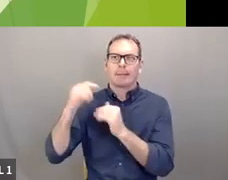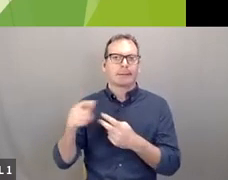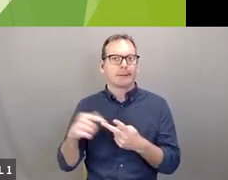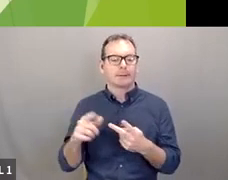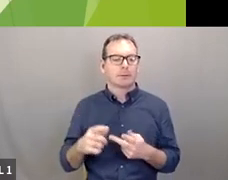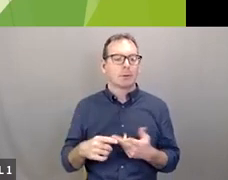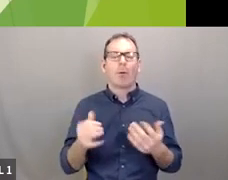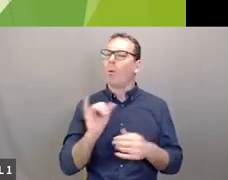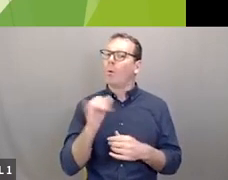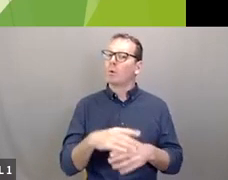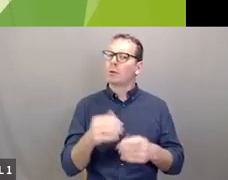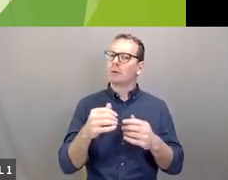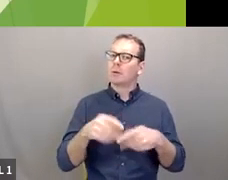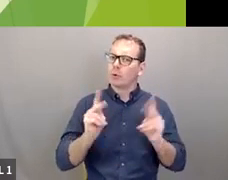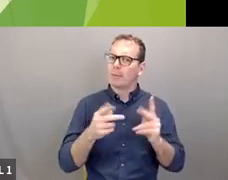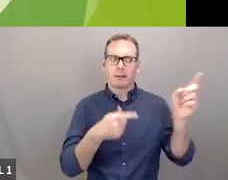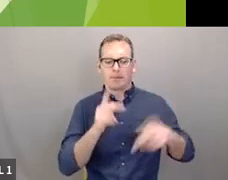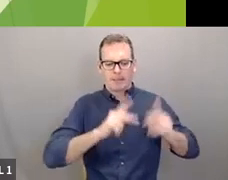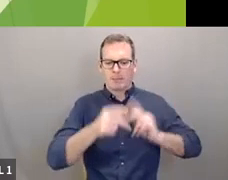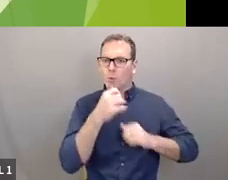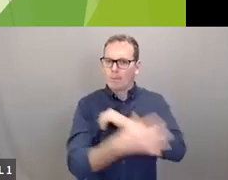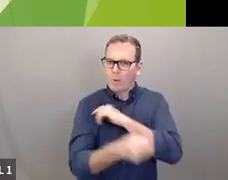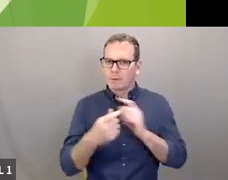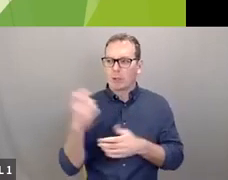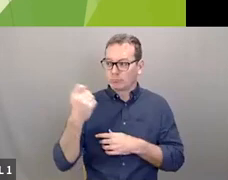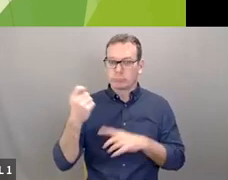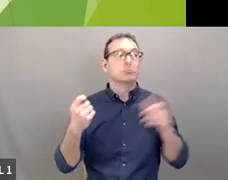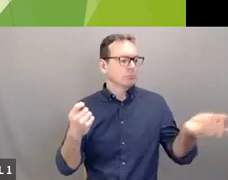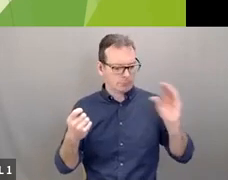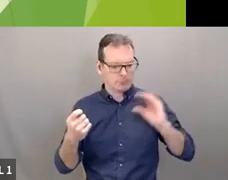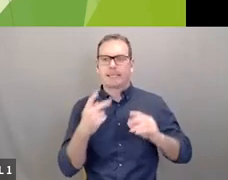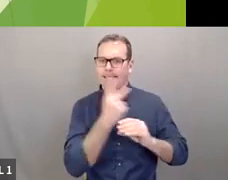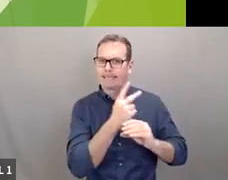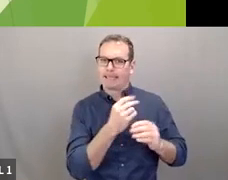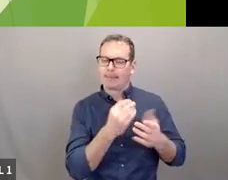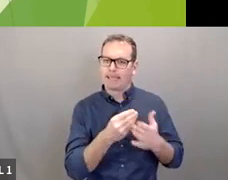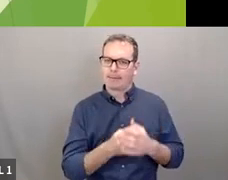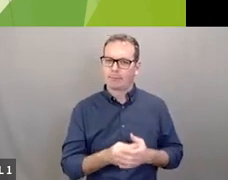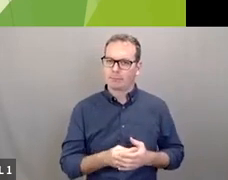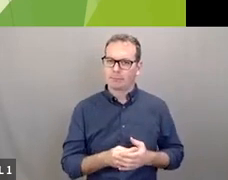without penalty we must stop honoris reporting including reducing systemic overpayments we must